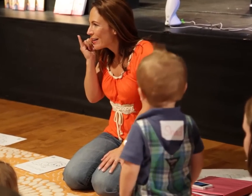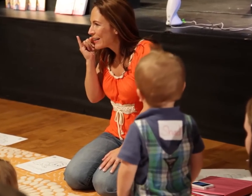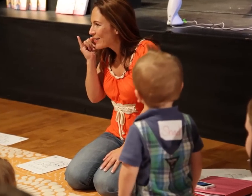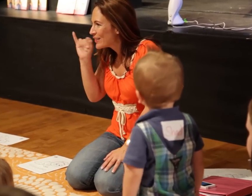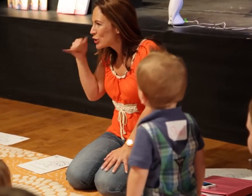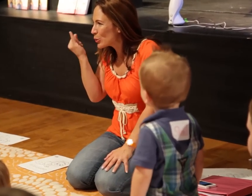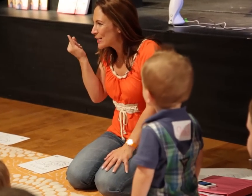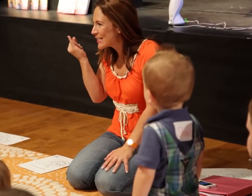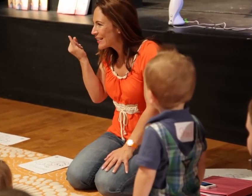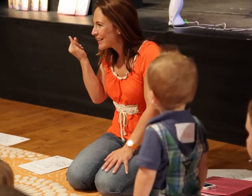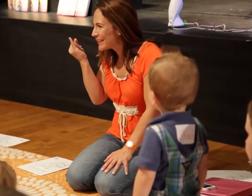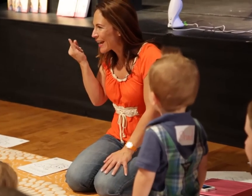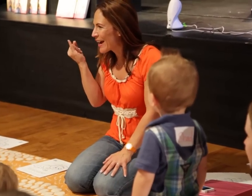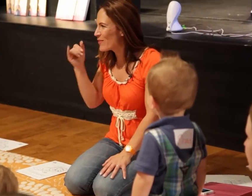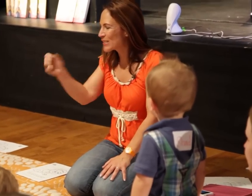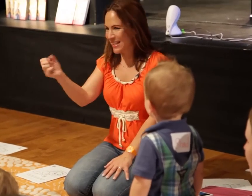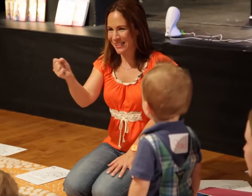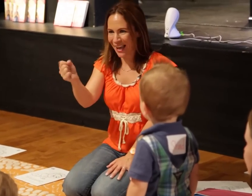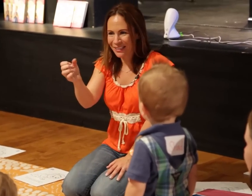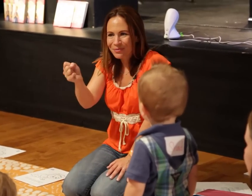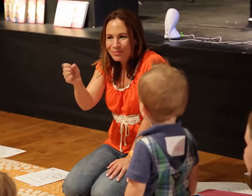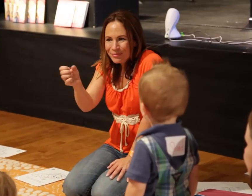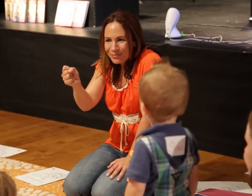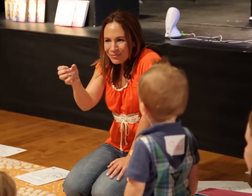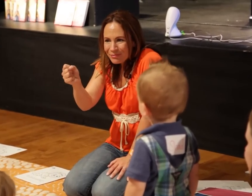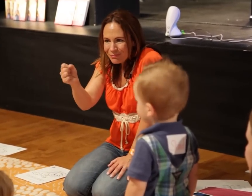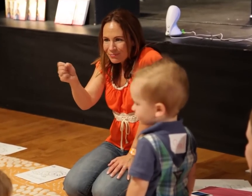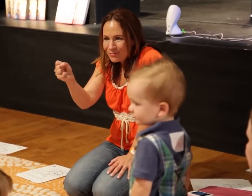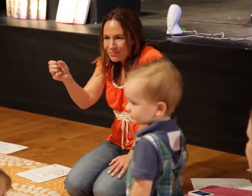JUICE. Yes. What's this sign?